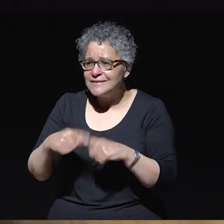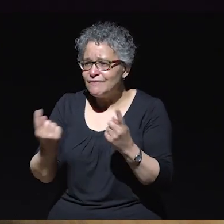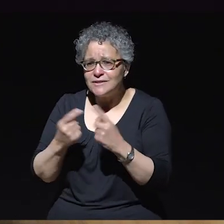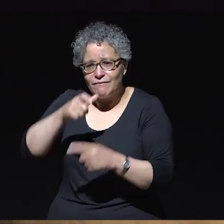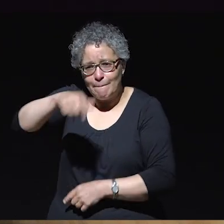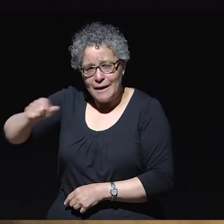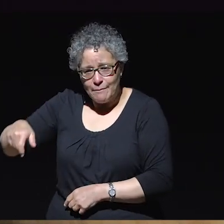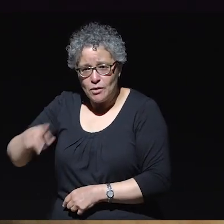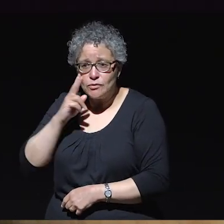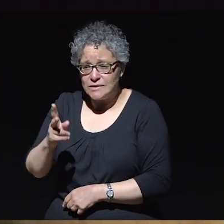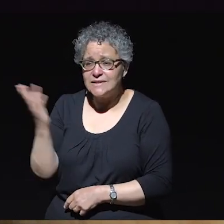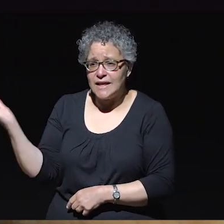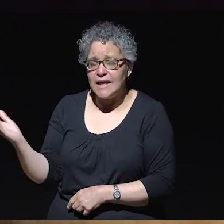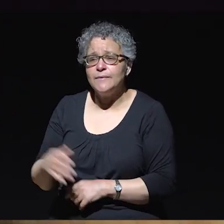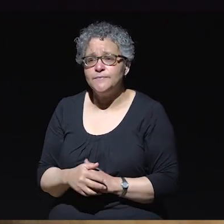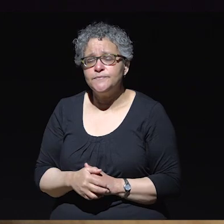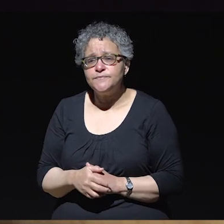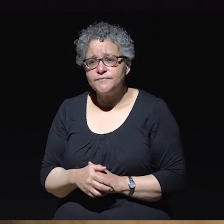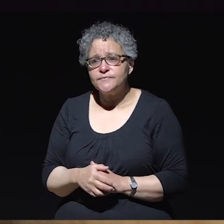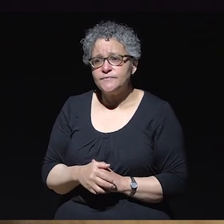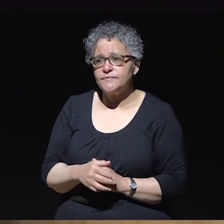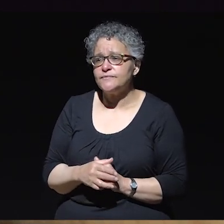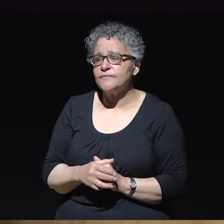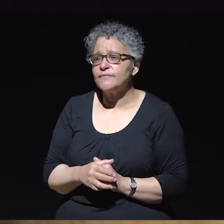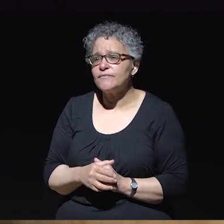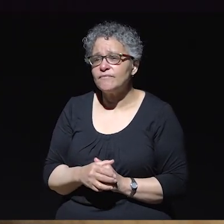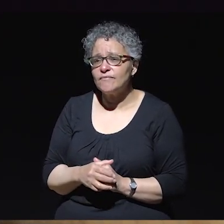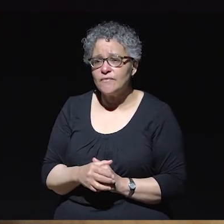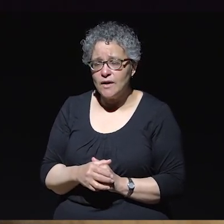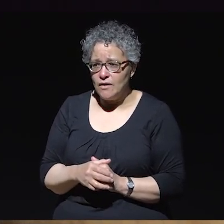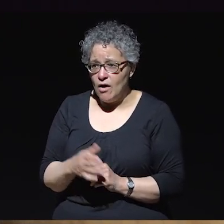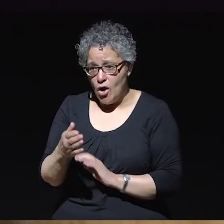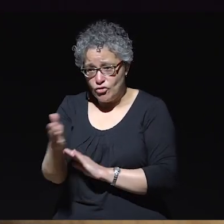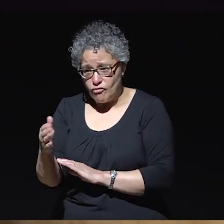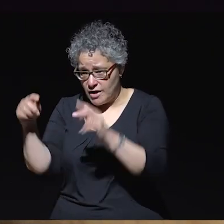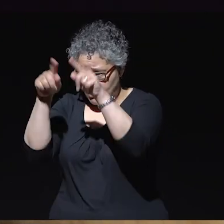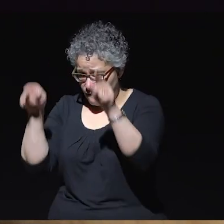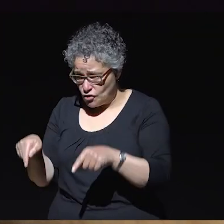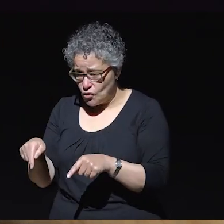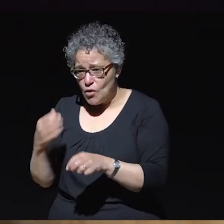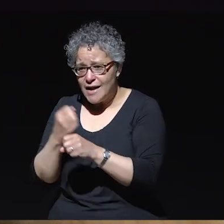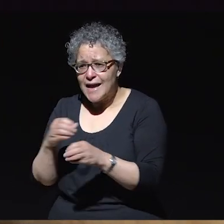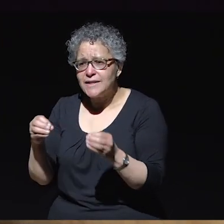as you can see just to the left of the door there on the screen. To the right of the door, of course, Gainsborough's famous 'Morning Walk',